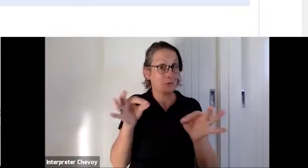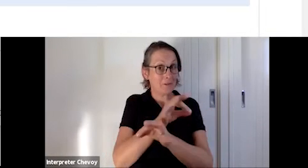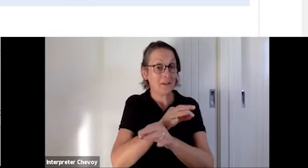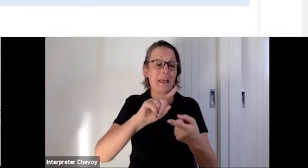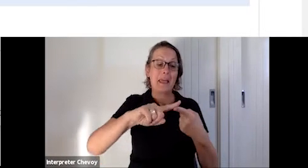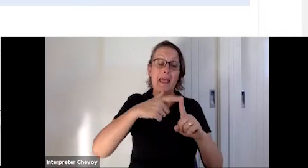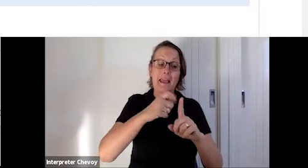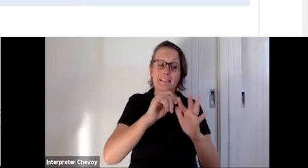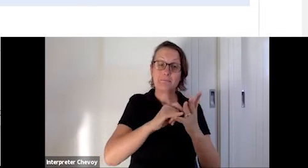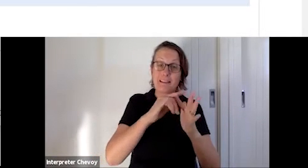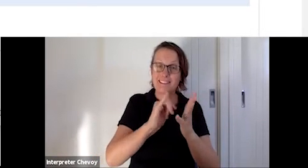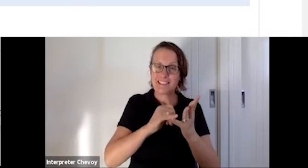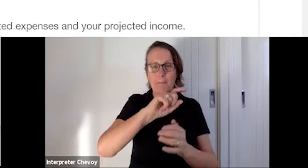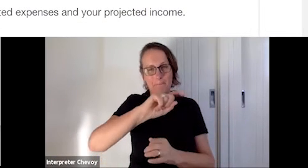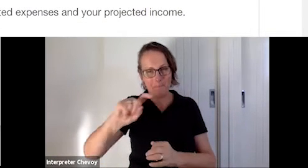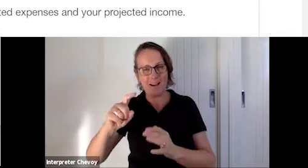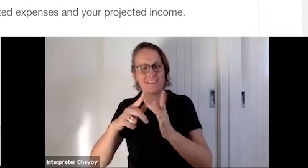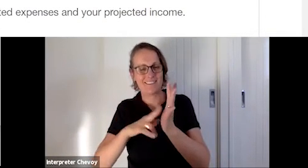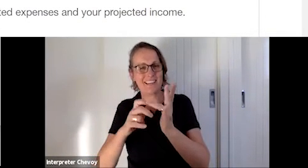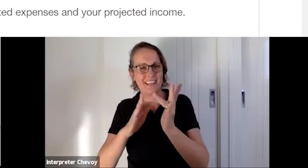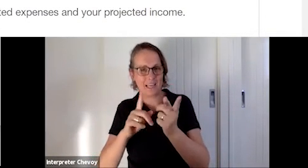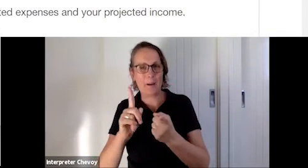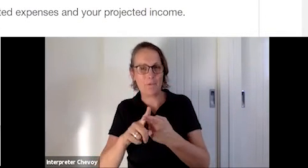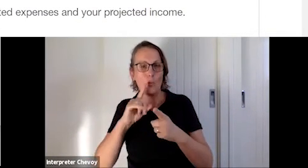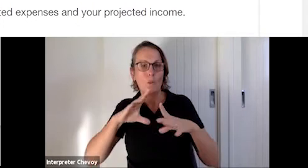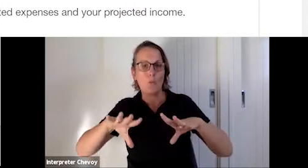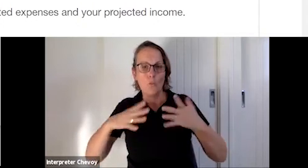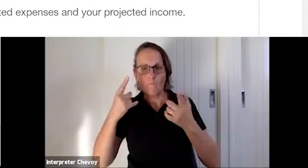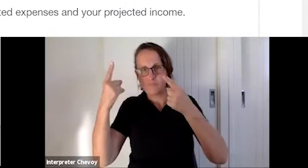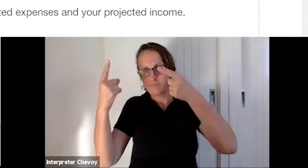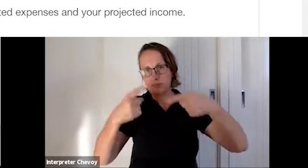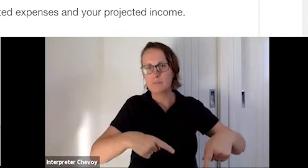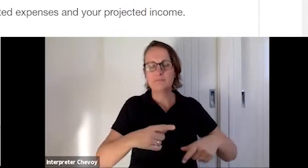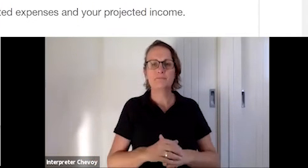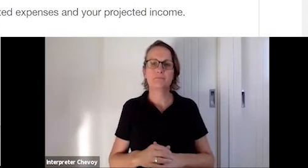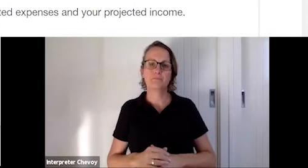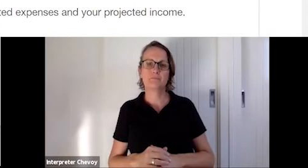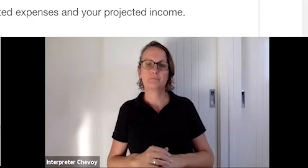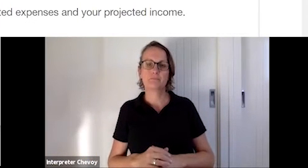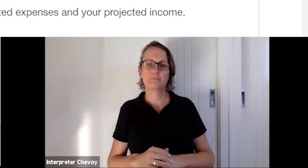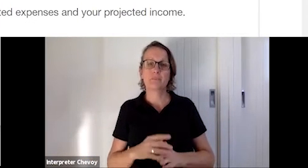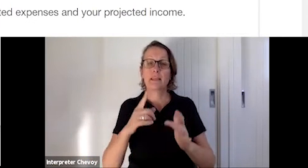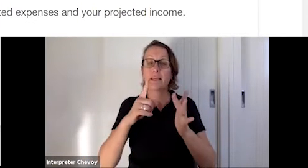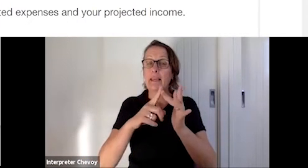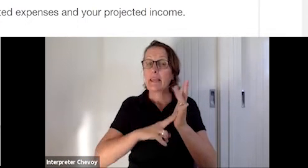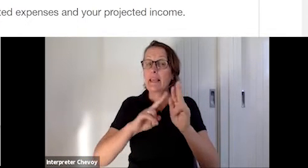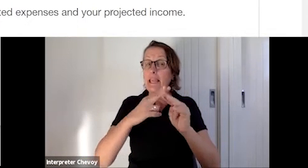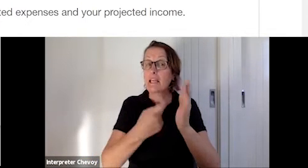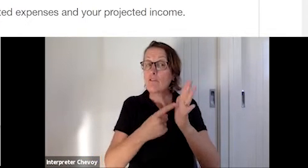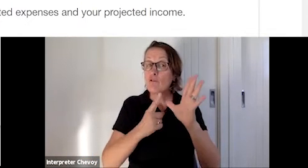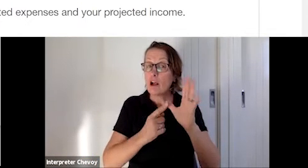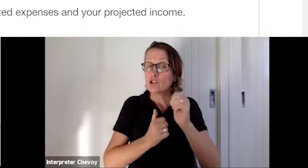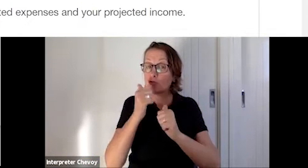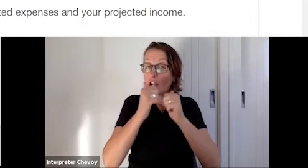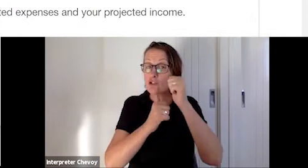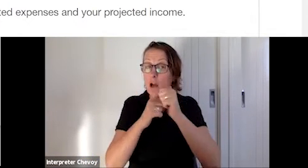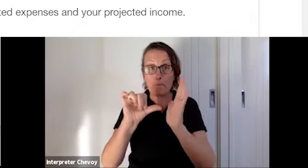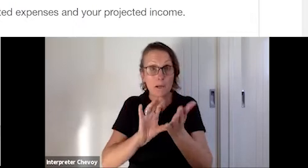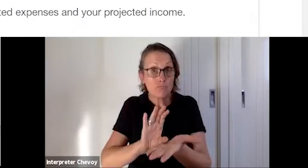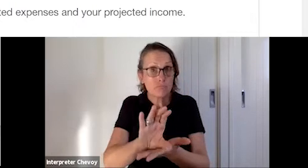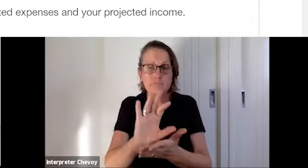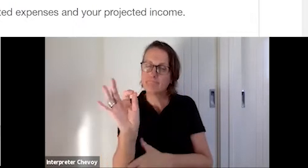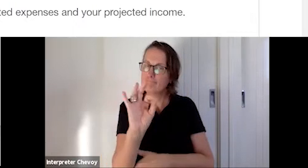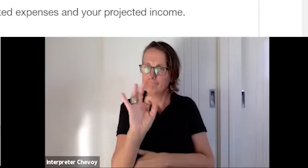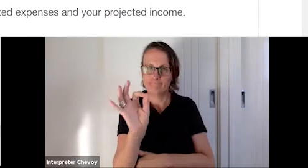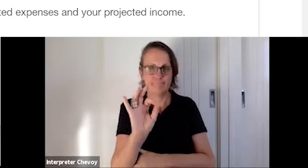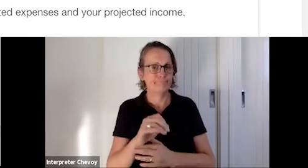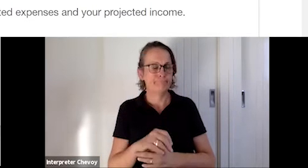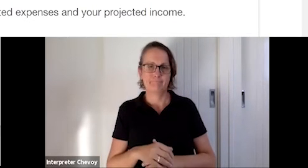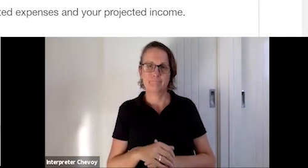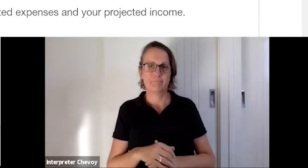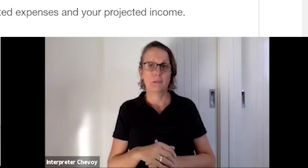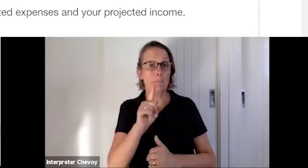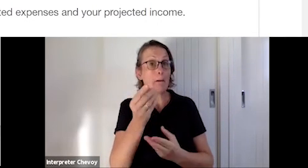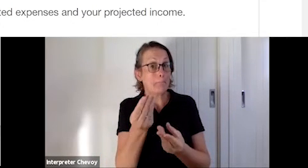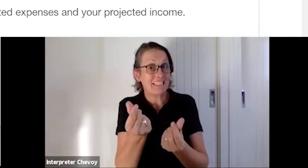We don't fund infrastructure. So you can't but materials, yes, definitely.